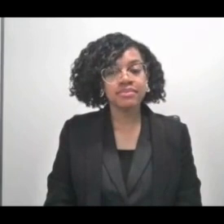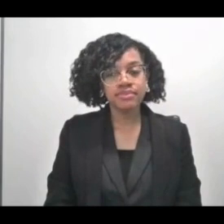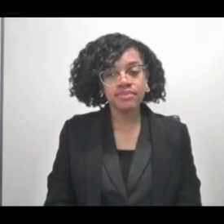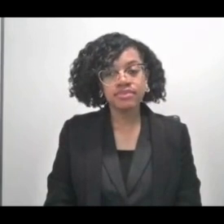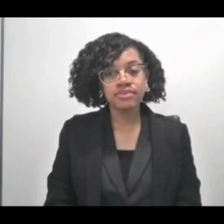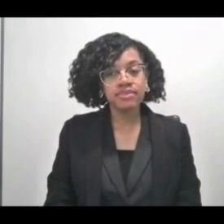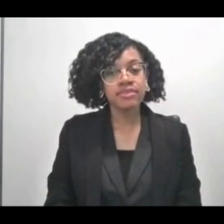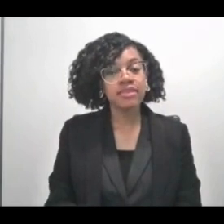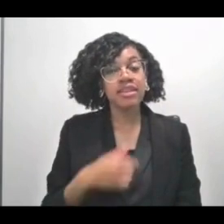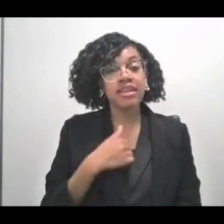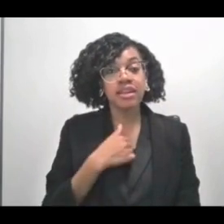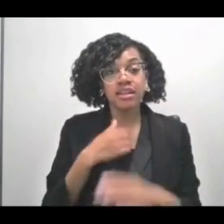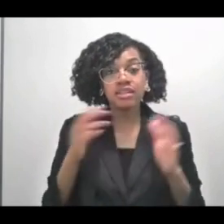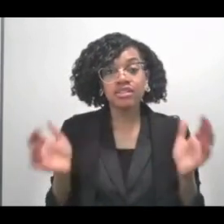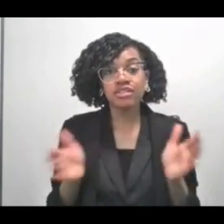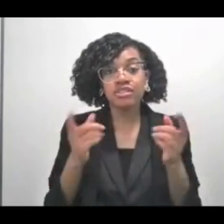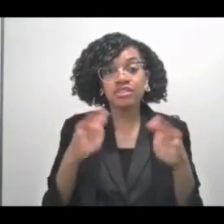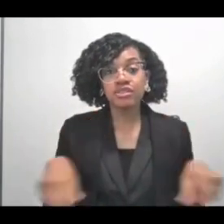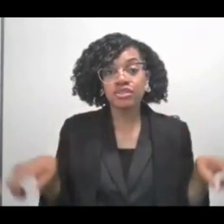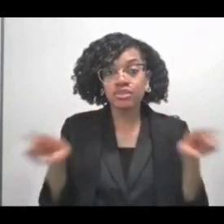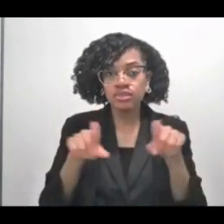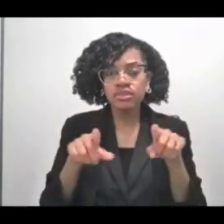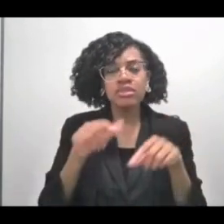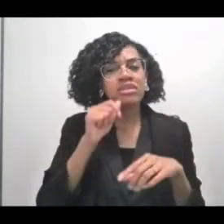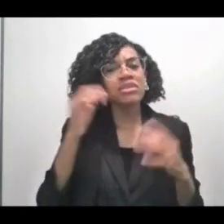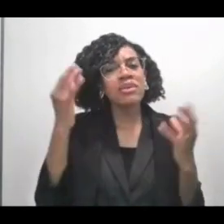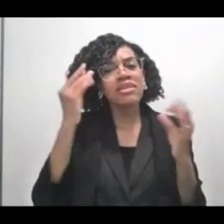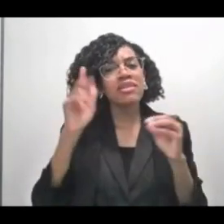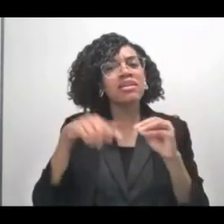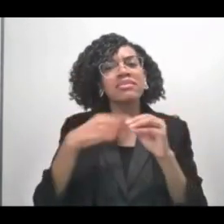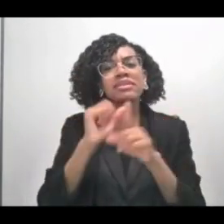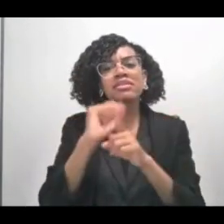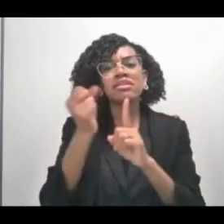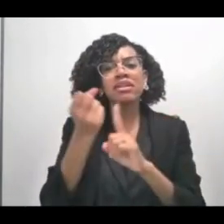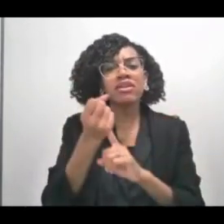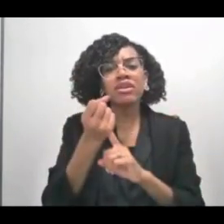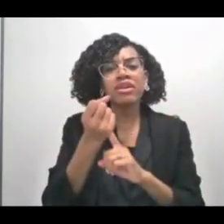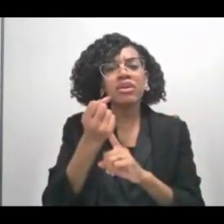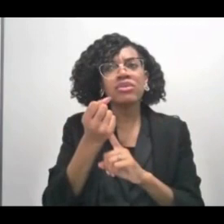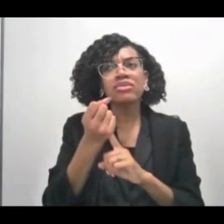encourage you to not think of those scenarios as tightly